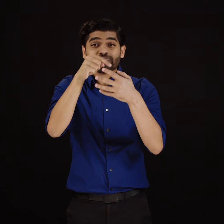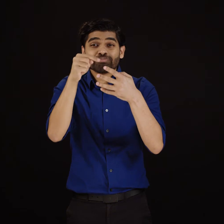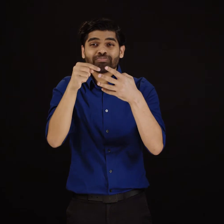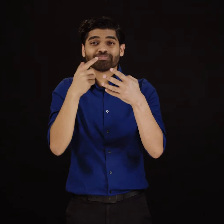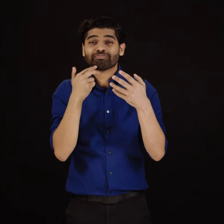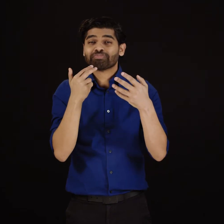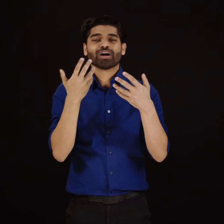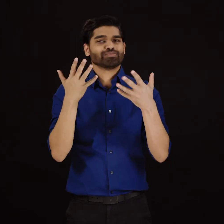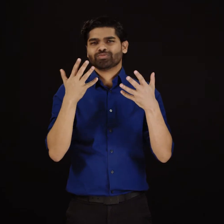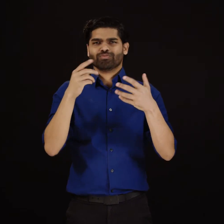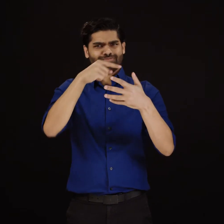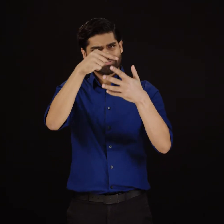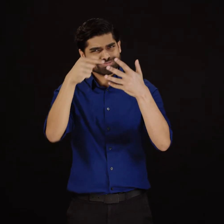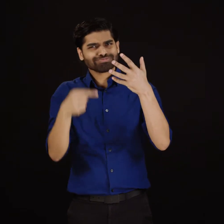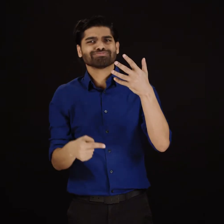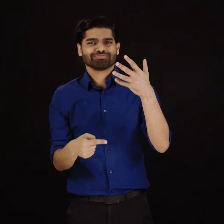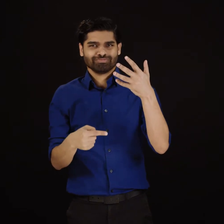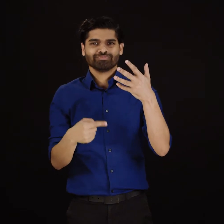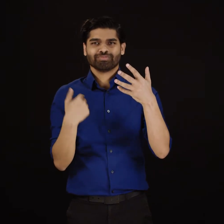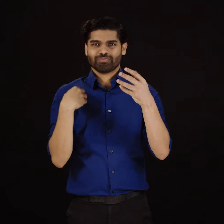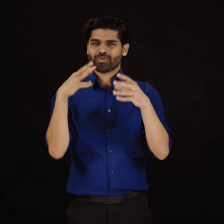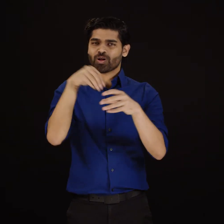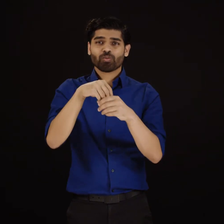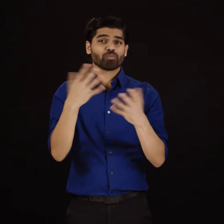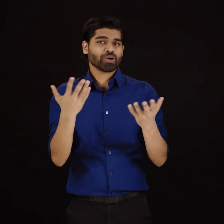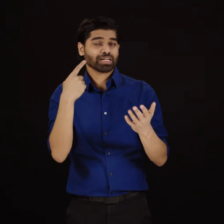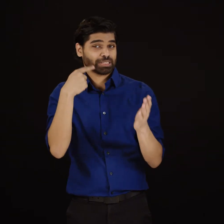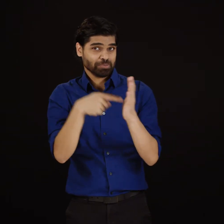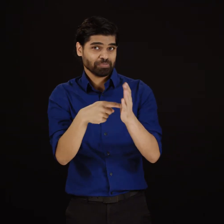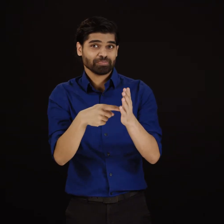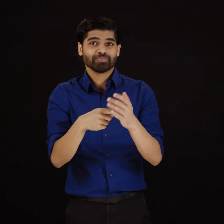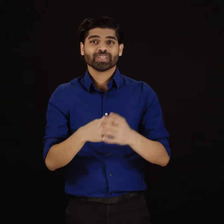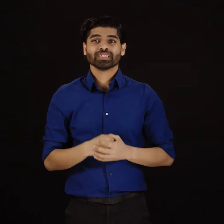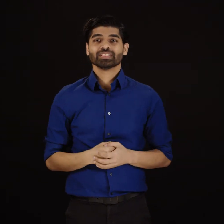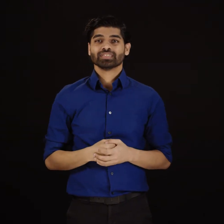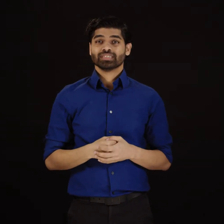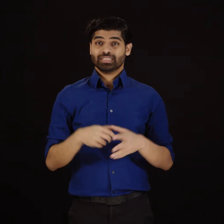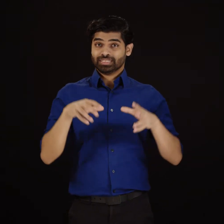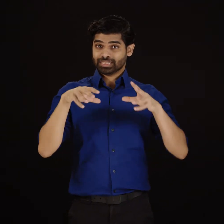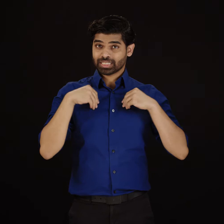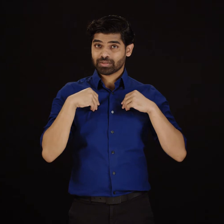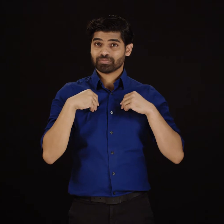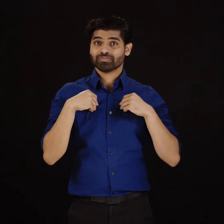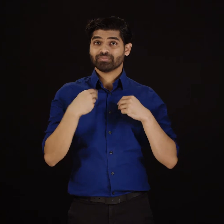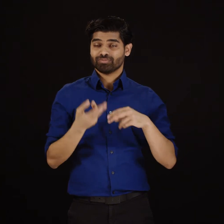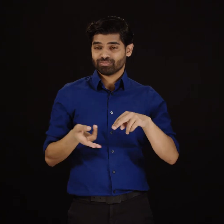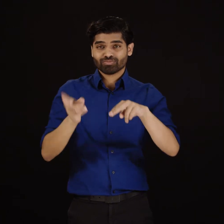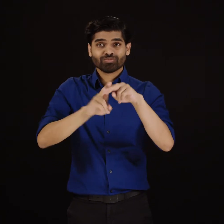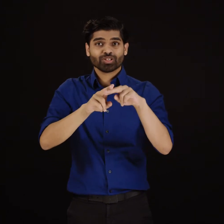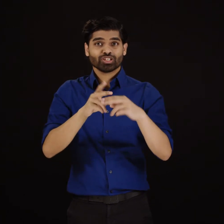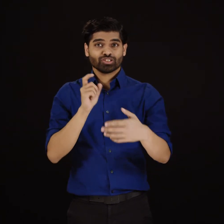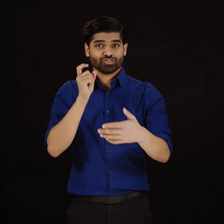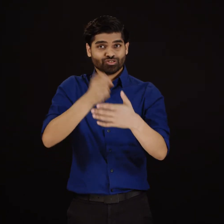behalf of the account holder, including but not limited to consenting to additional charges on the account or